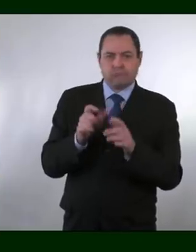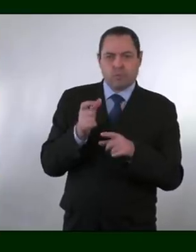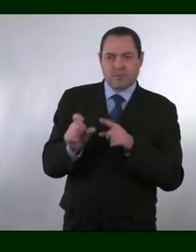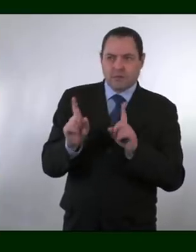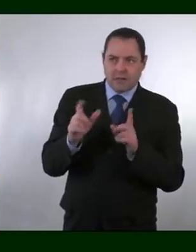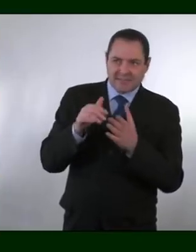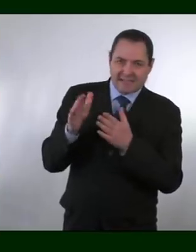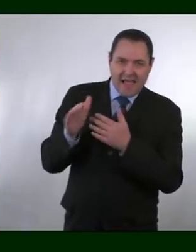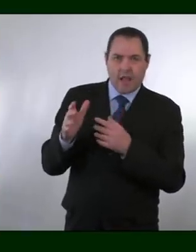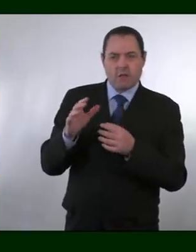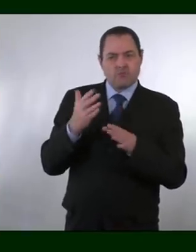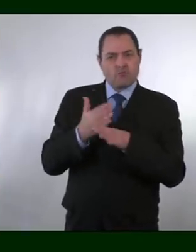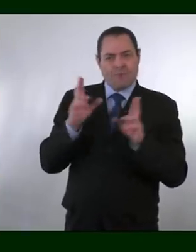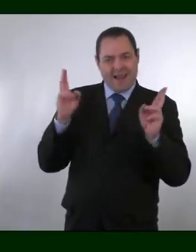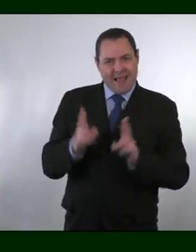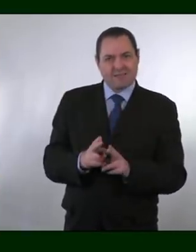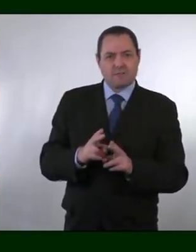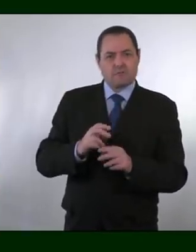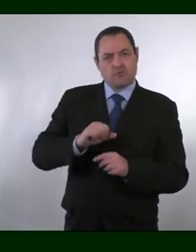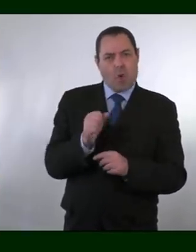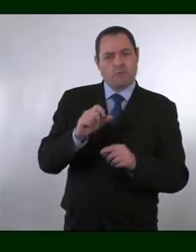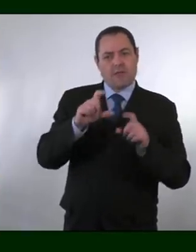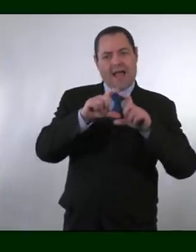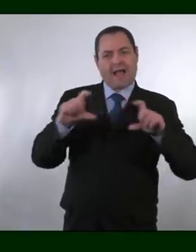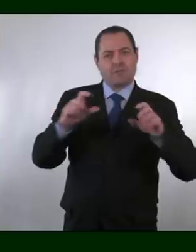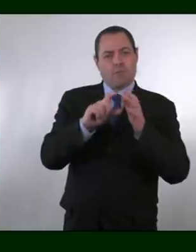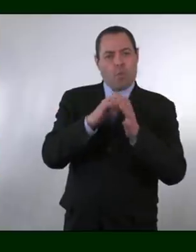Government are doing everything they possibly can to find a resolution to the dispute?